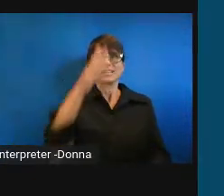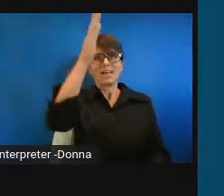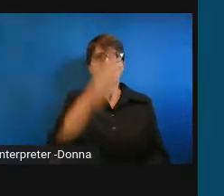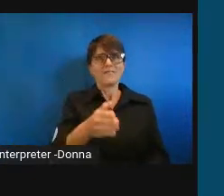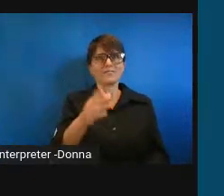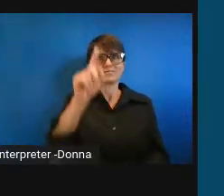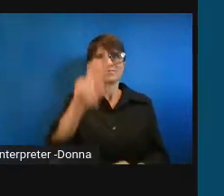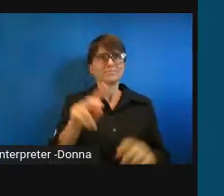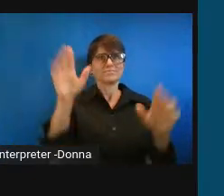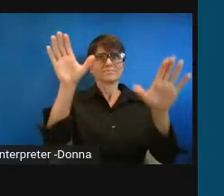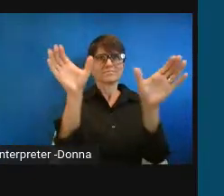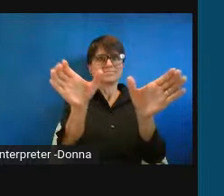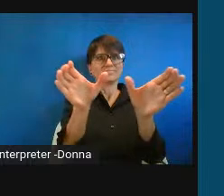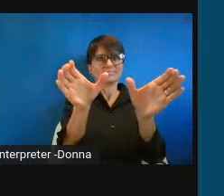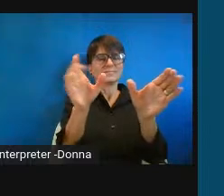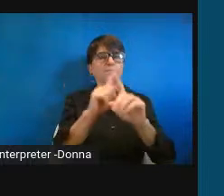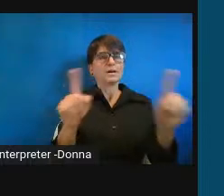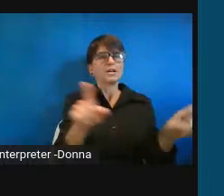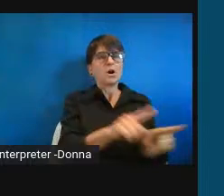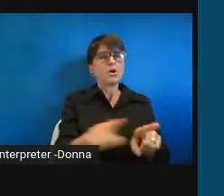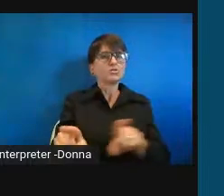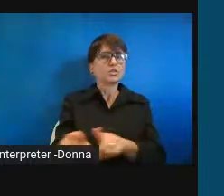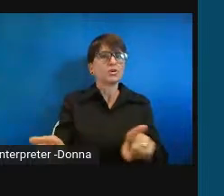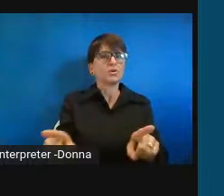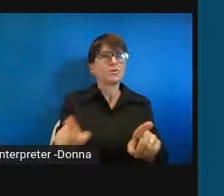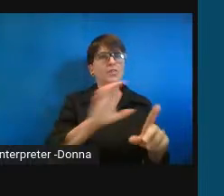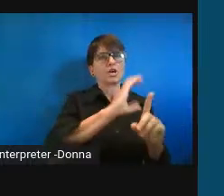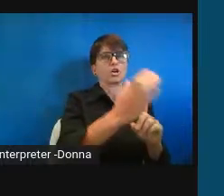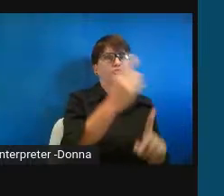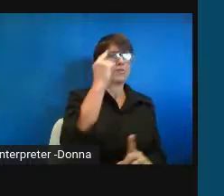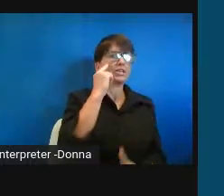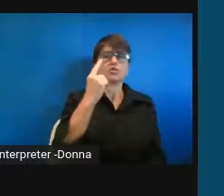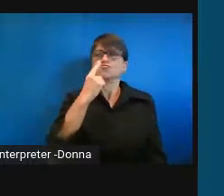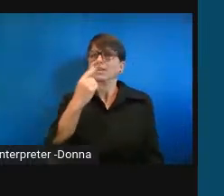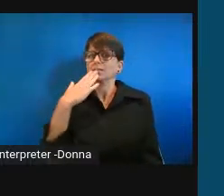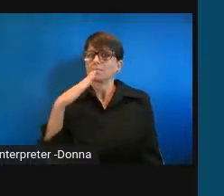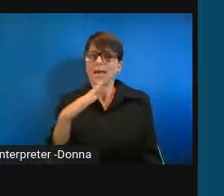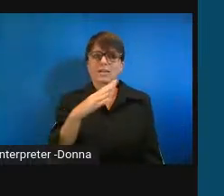be able to read the difference between red and cream and that really does